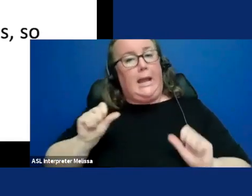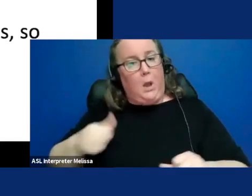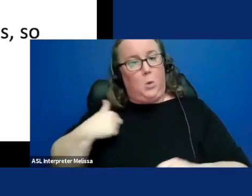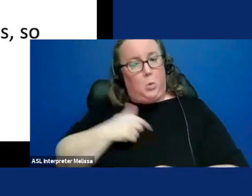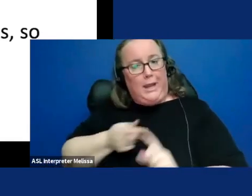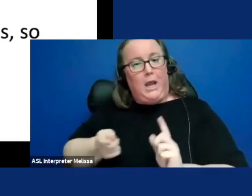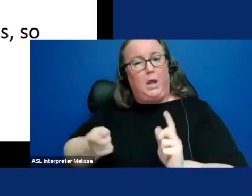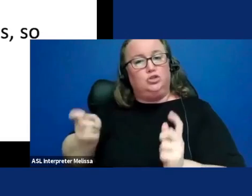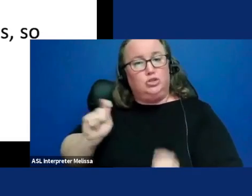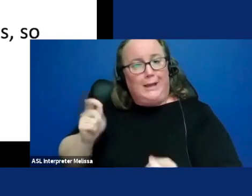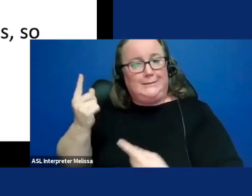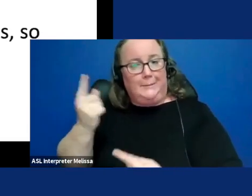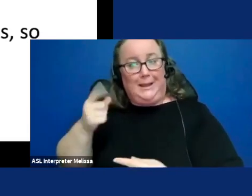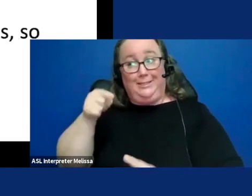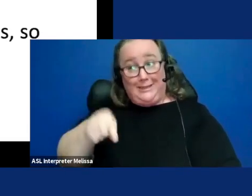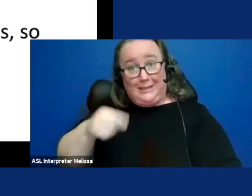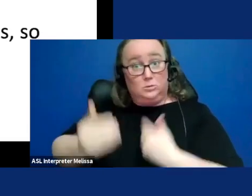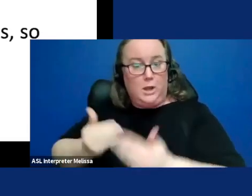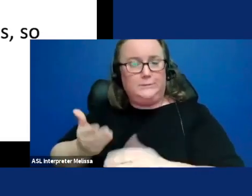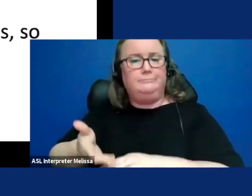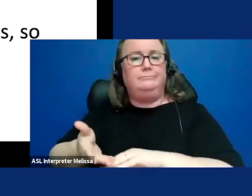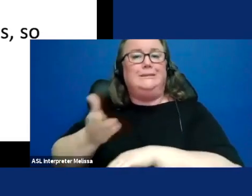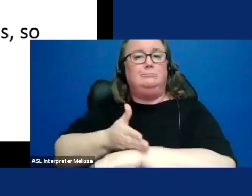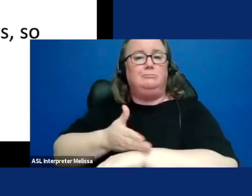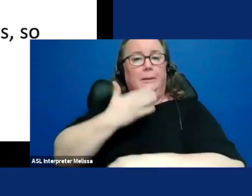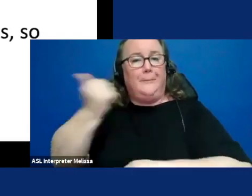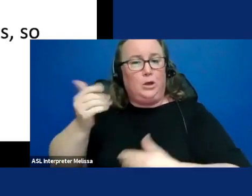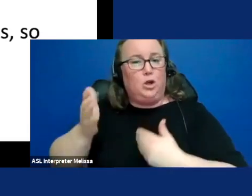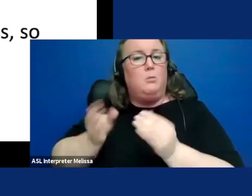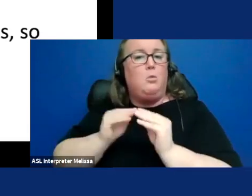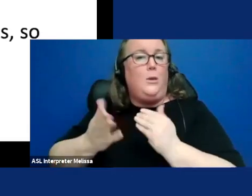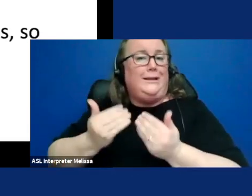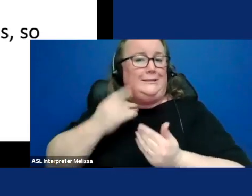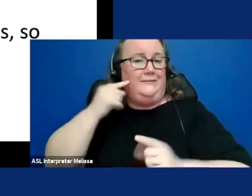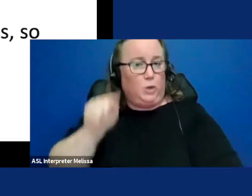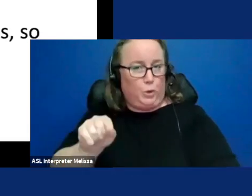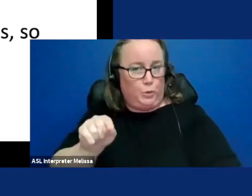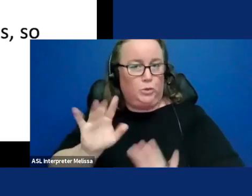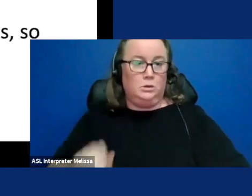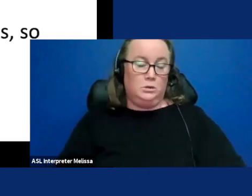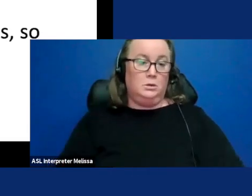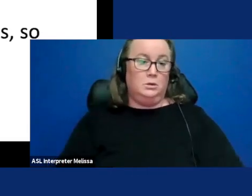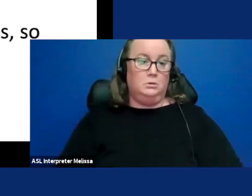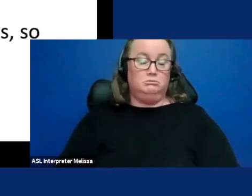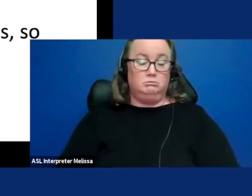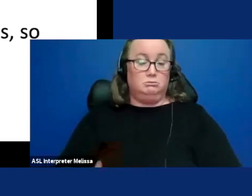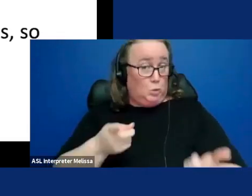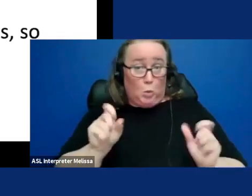will make this process easier for you? So some things you can say is, you know, is there anything I can do to help communicate